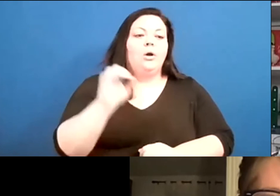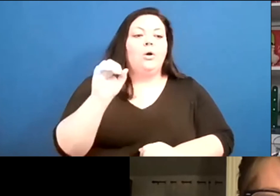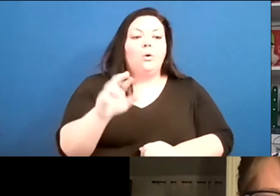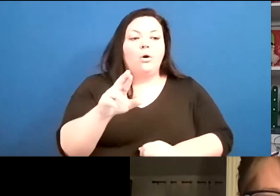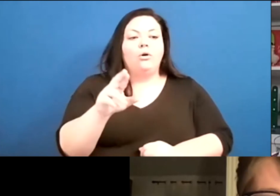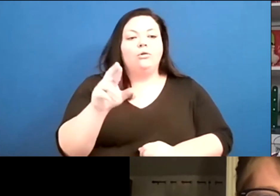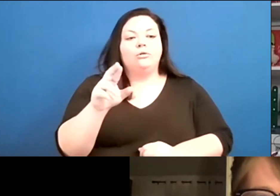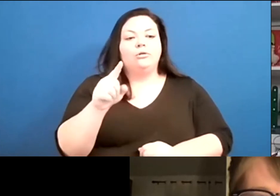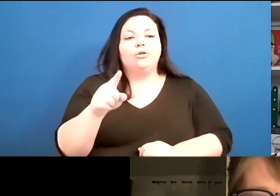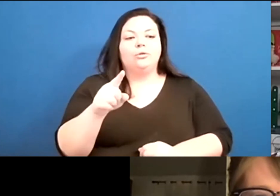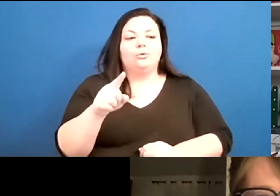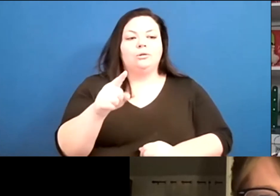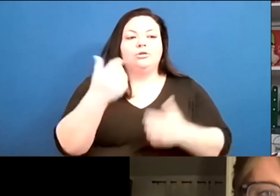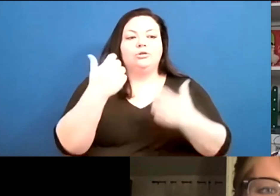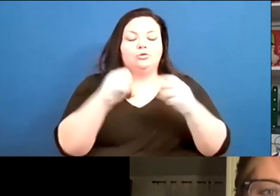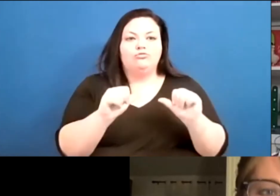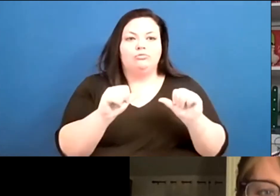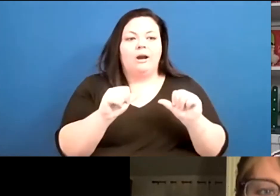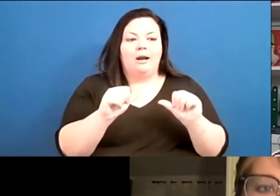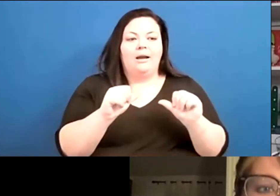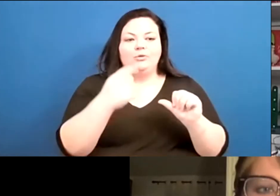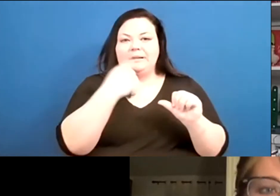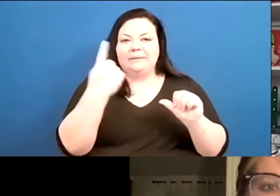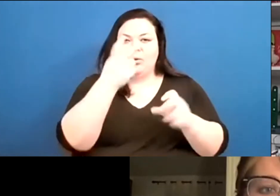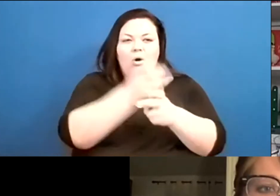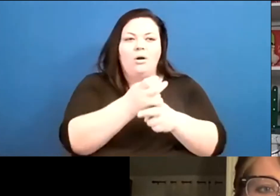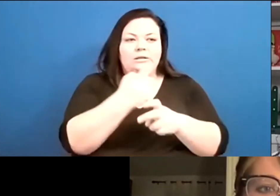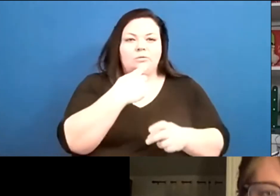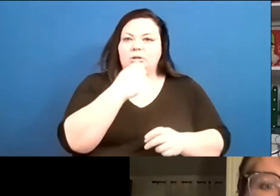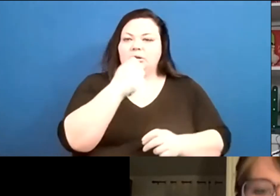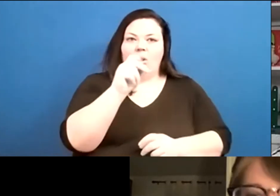something so hard that it does the opposite, it's like "don't say okra, don't say okra," "okra!"